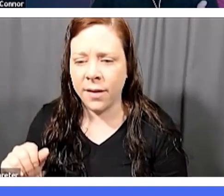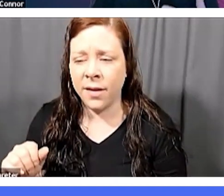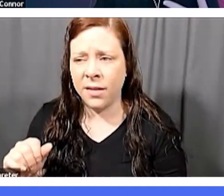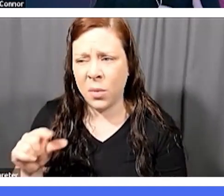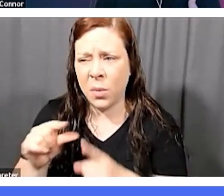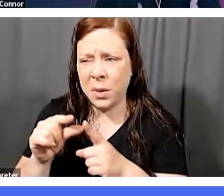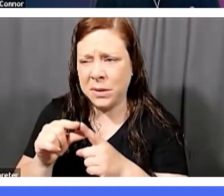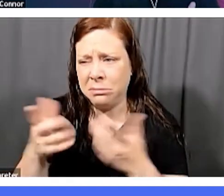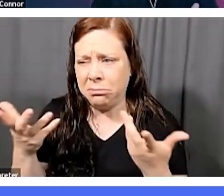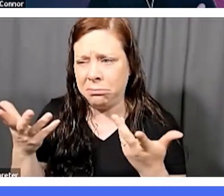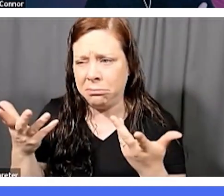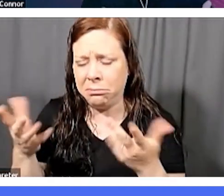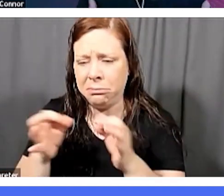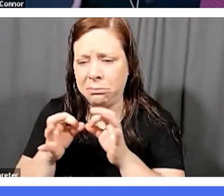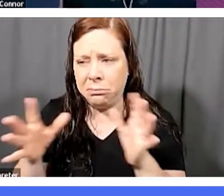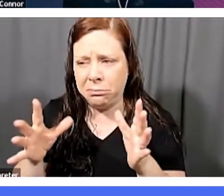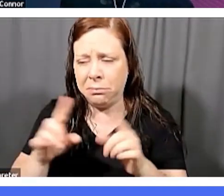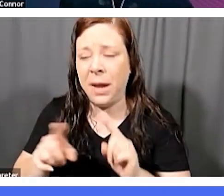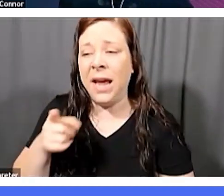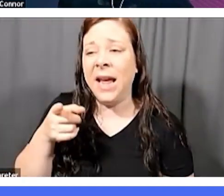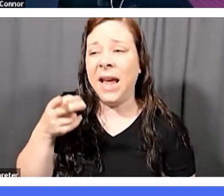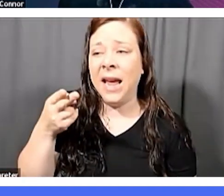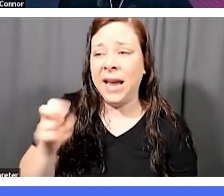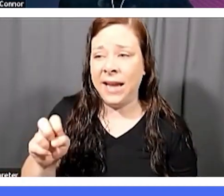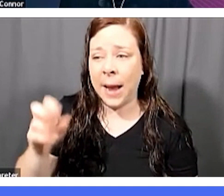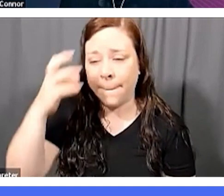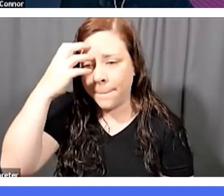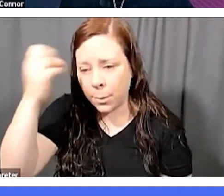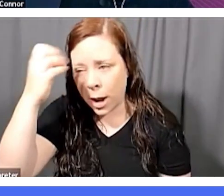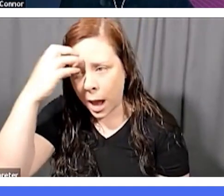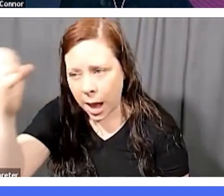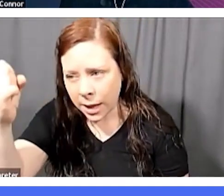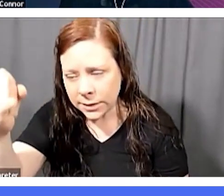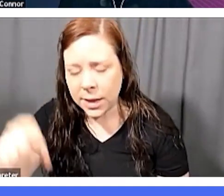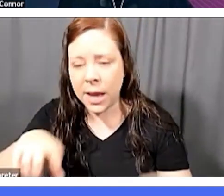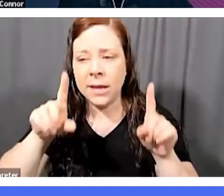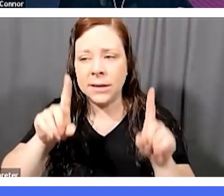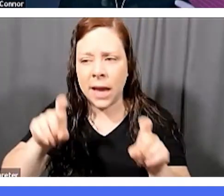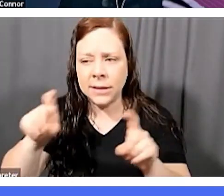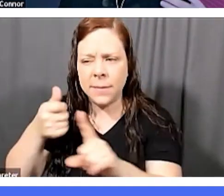he then would memorize and then test himself and see how well he remembered them.